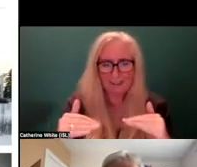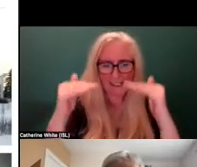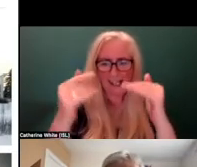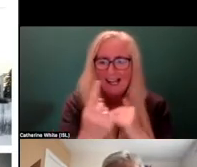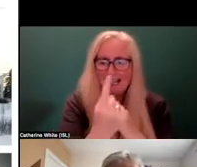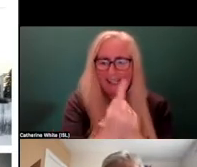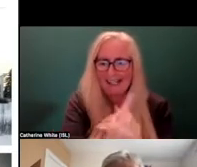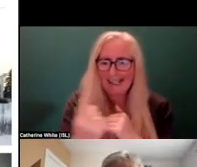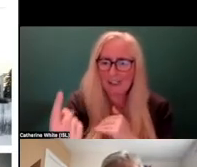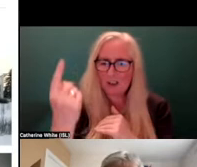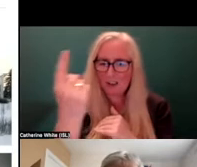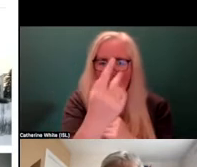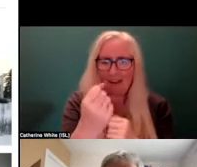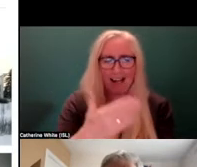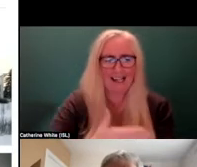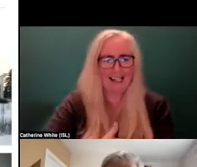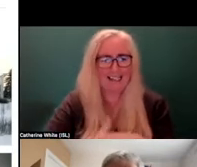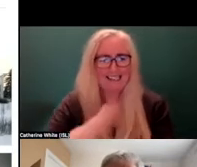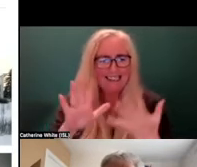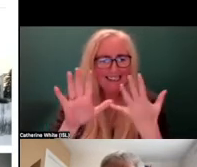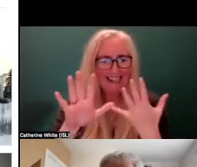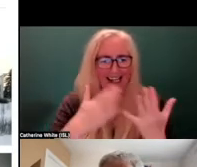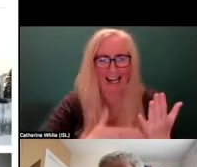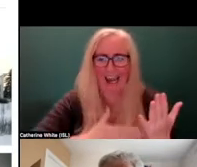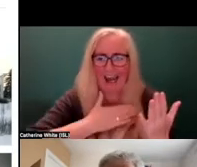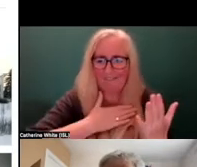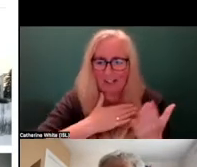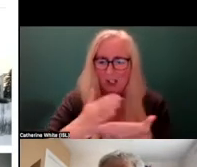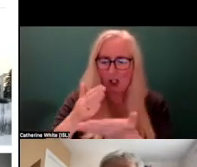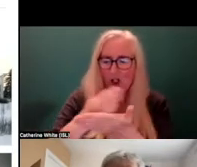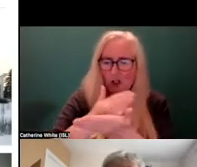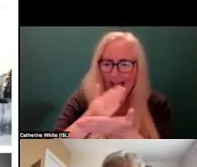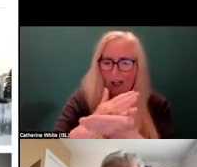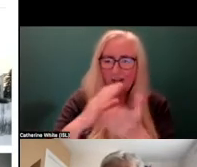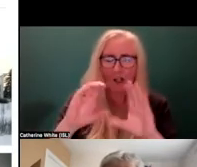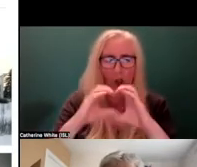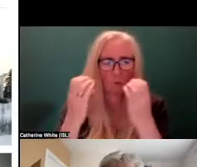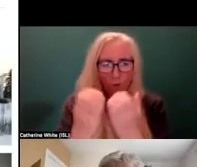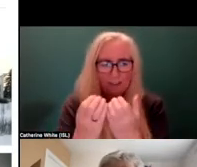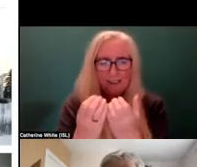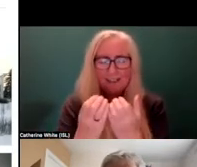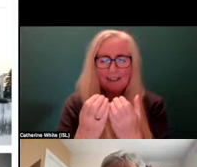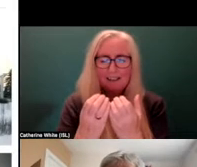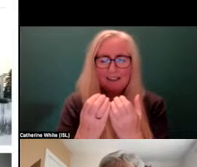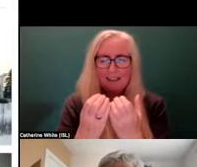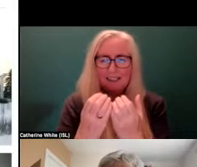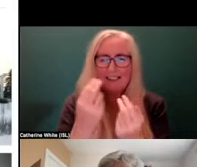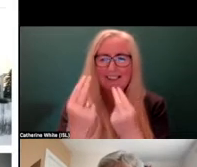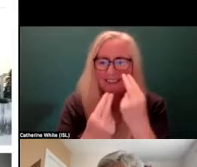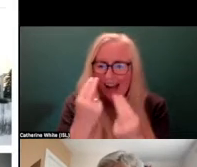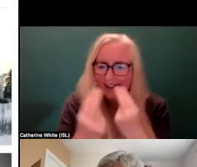And each unit comprises 10 living units around a shared and community dining